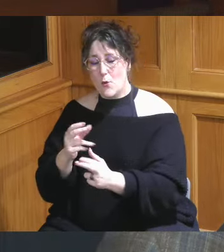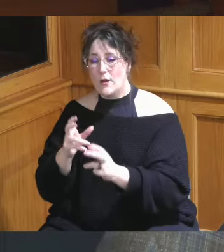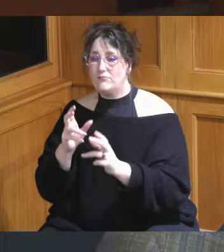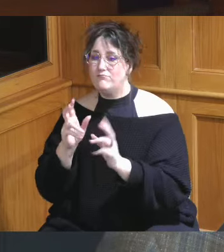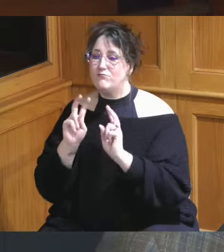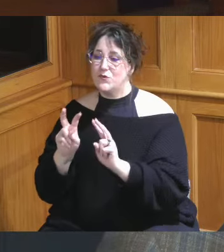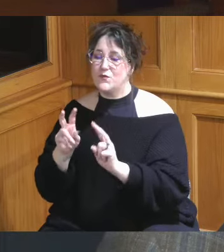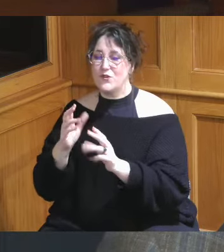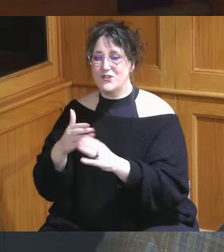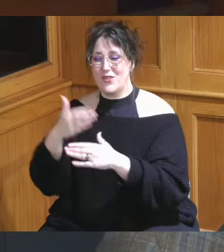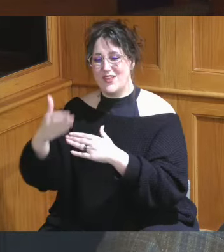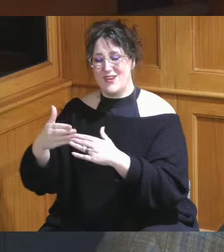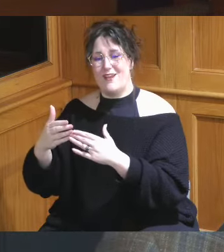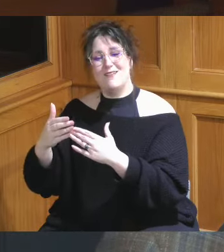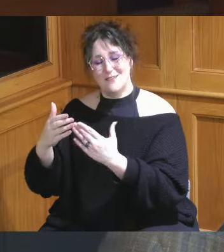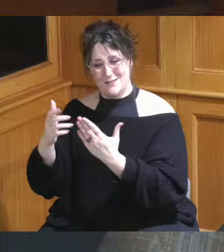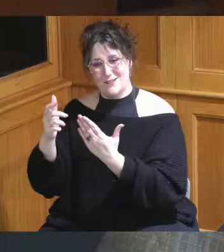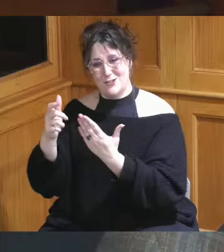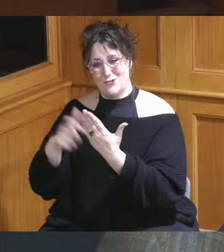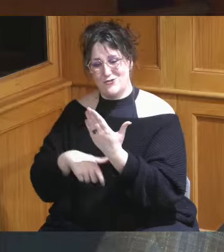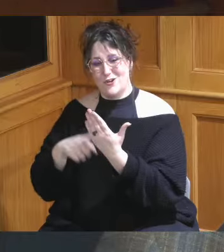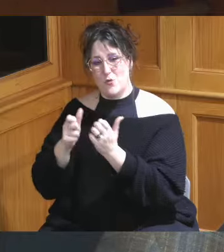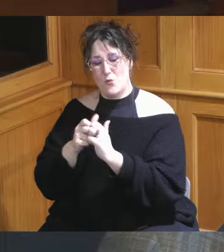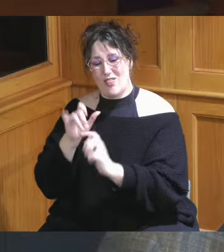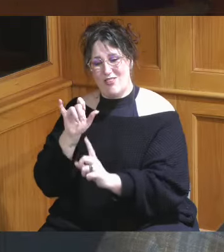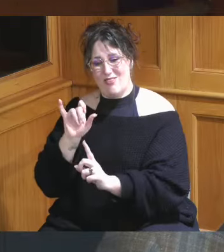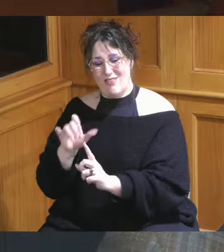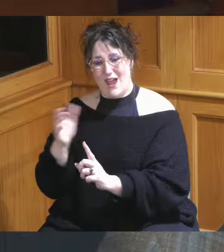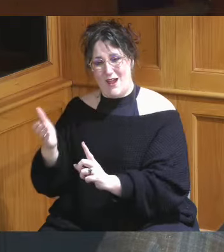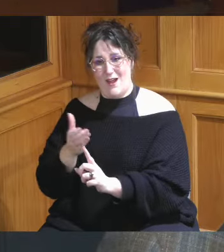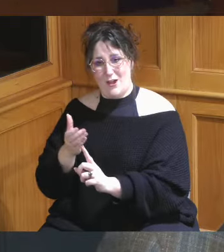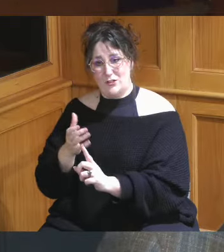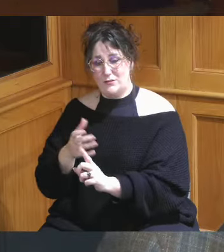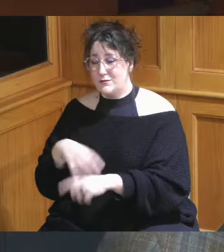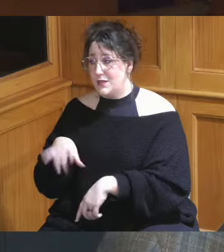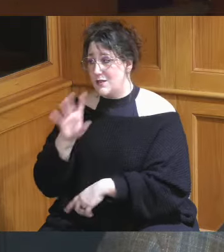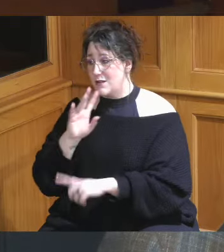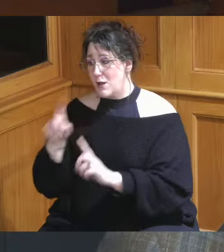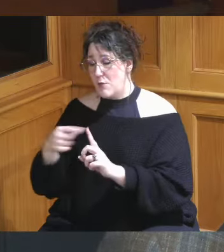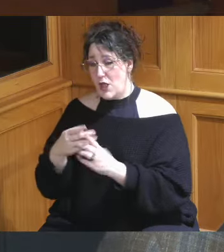with that. we probably will be talking about the budget. So I want to say this to everybody out